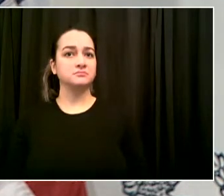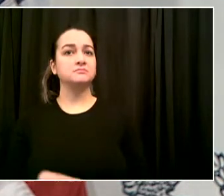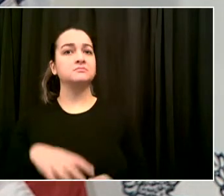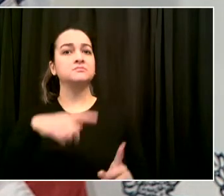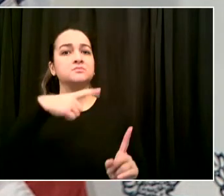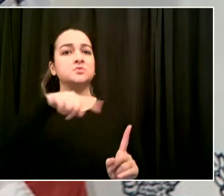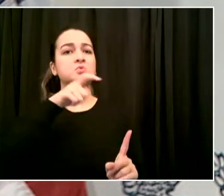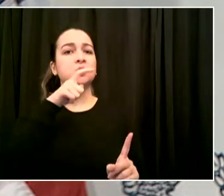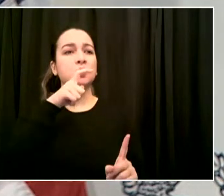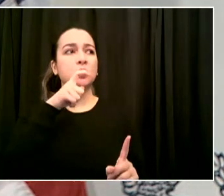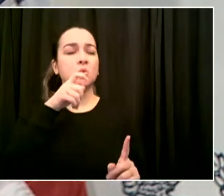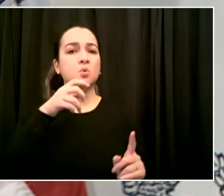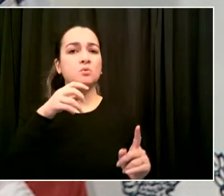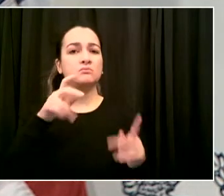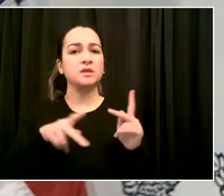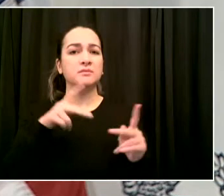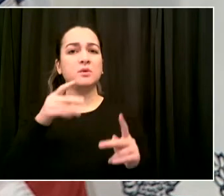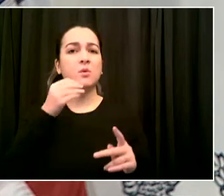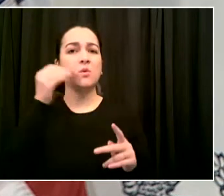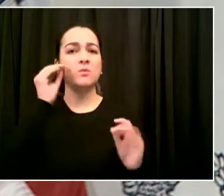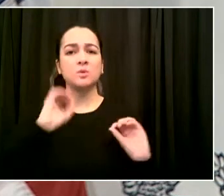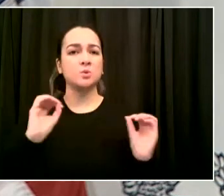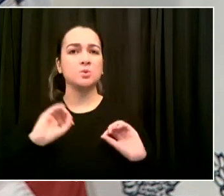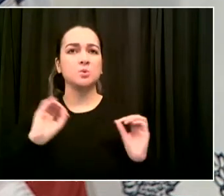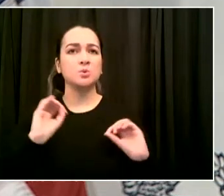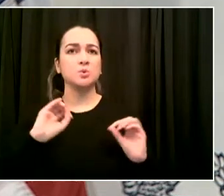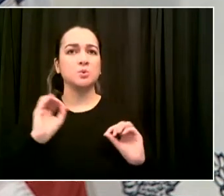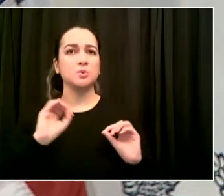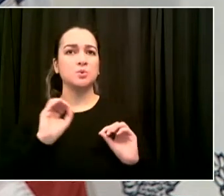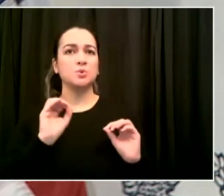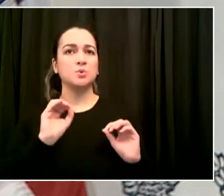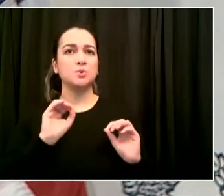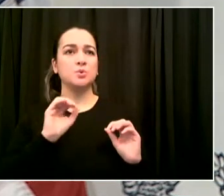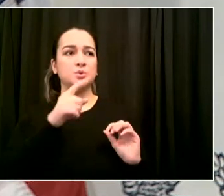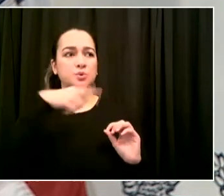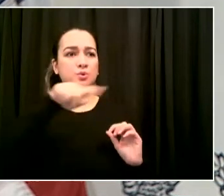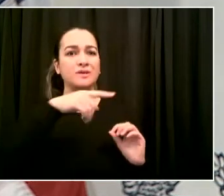YOURRE RACTION TO THIS DISCRIMINATION, PLEASE AND WHETHER YOU SUPPORT A BILL